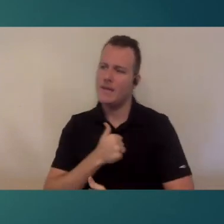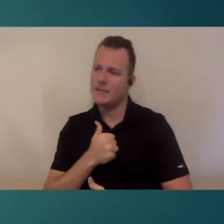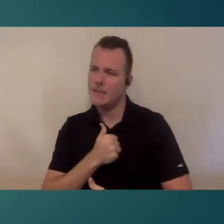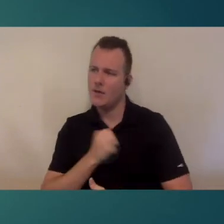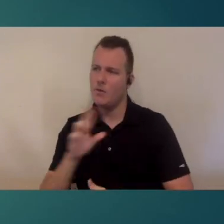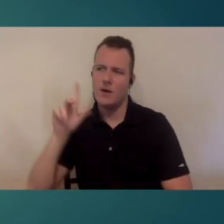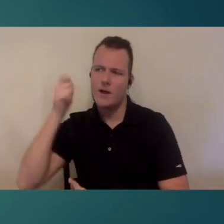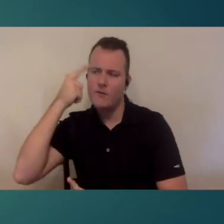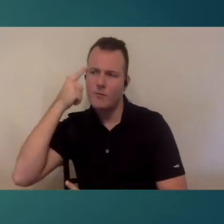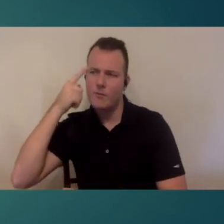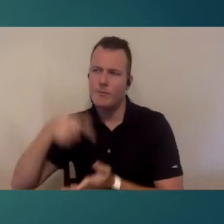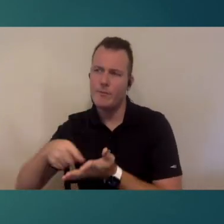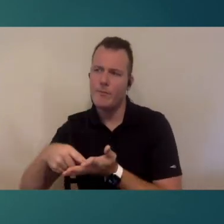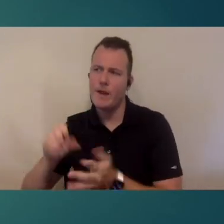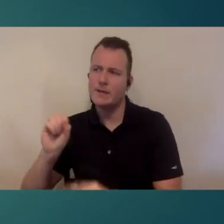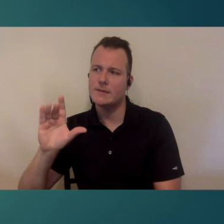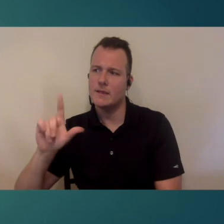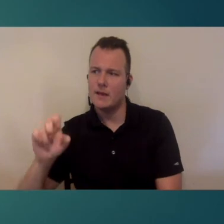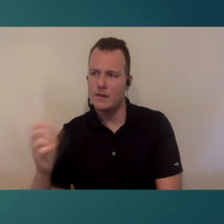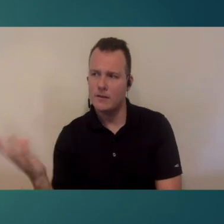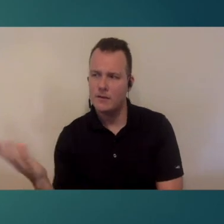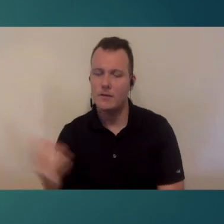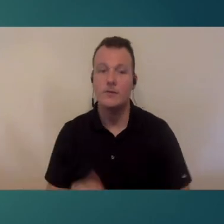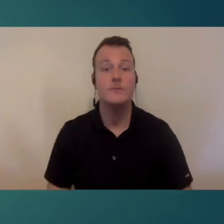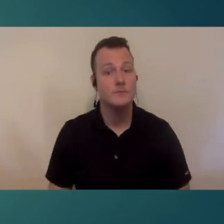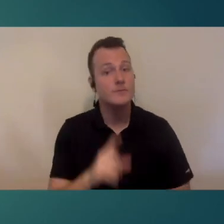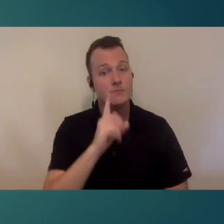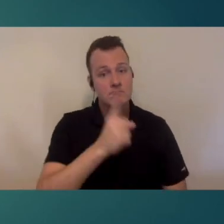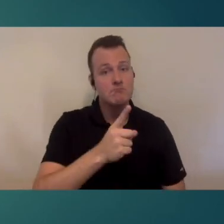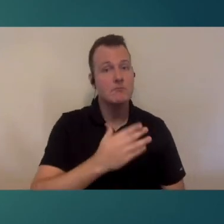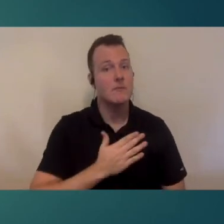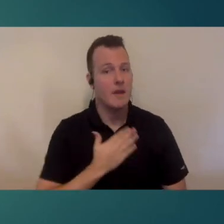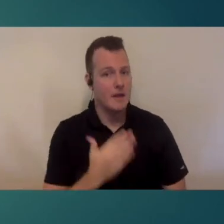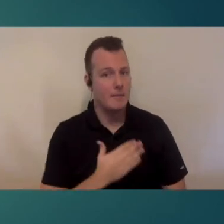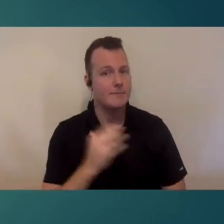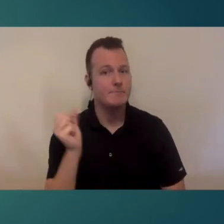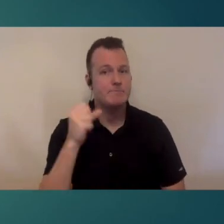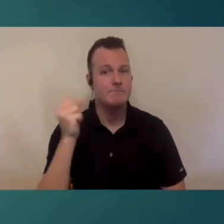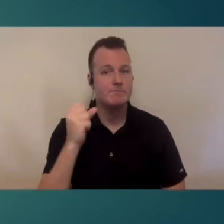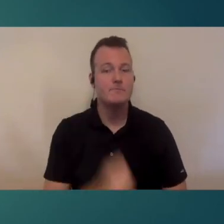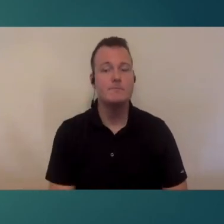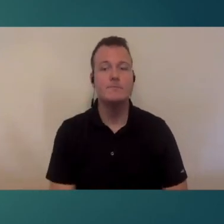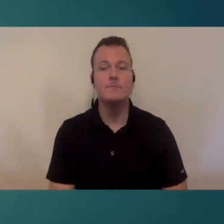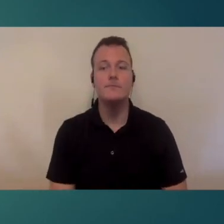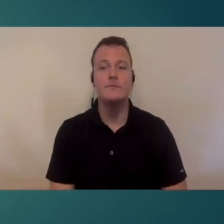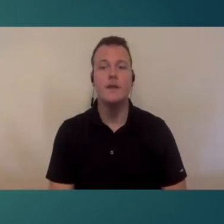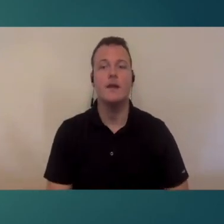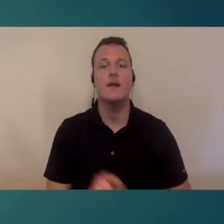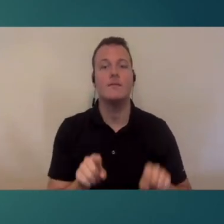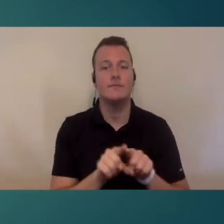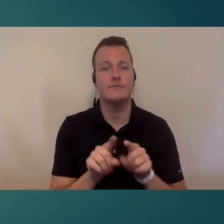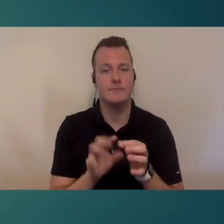or the government pay scale. Sure, I'd be happy to do that. So as mentioned, this is